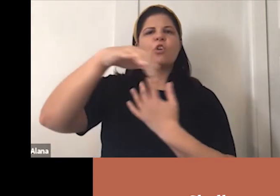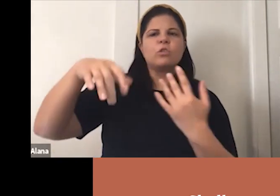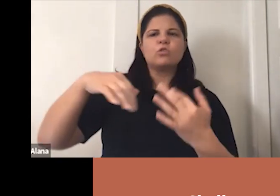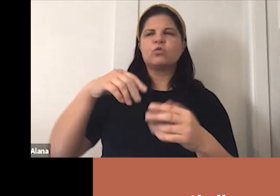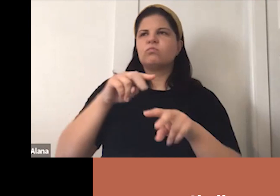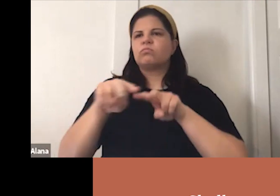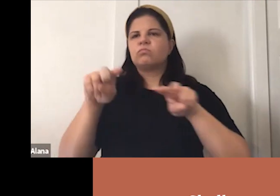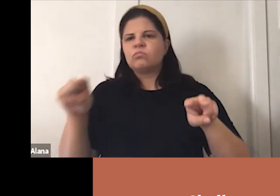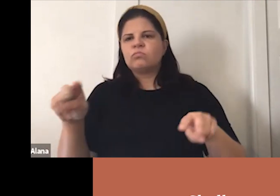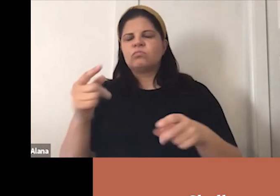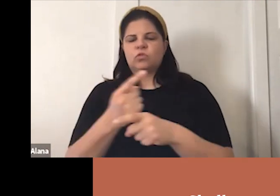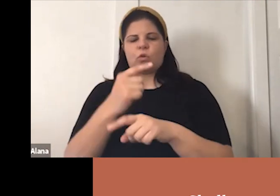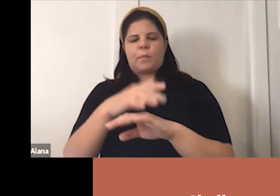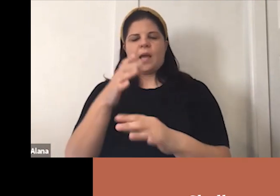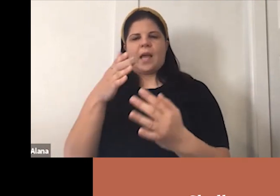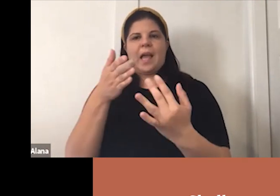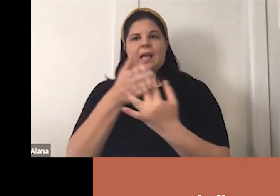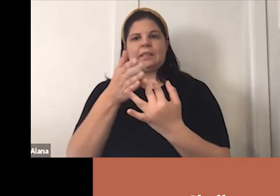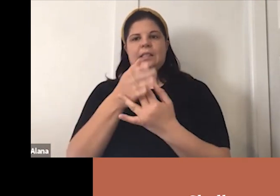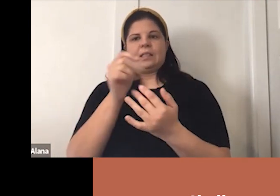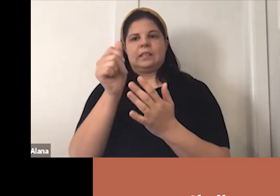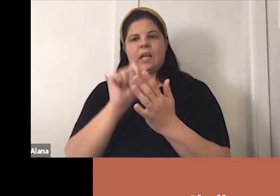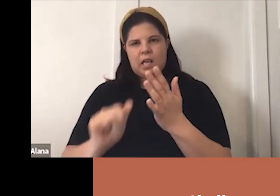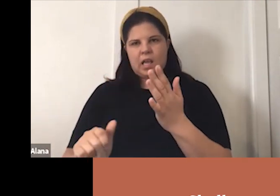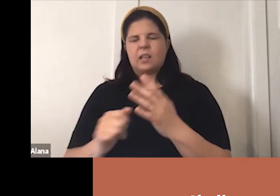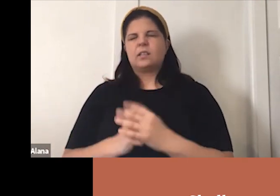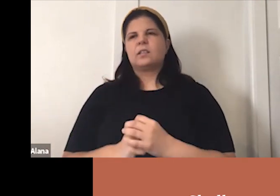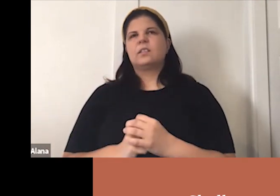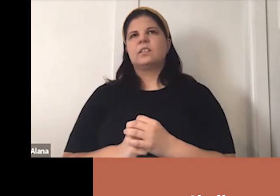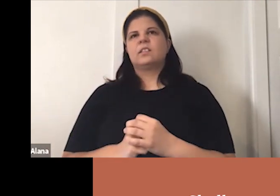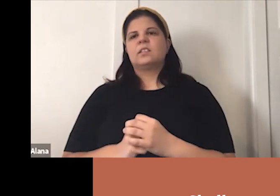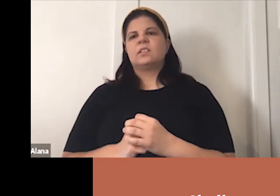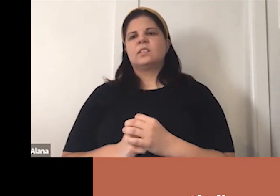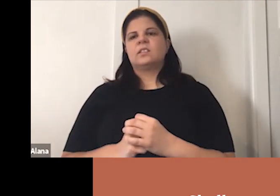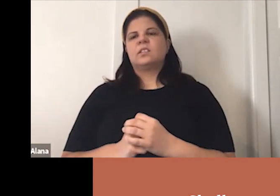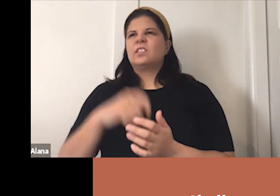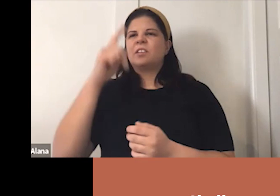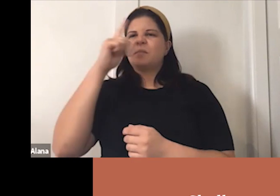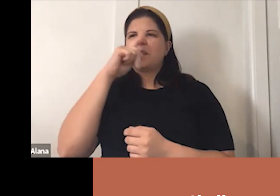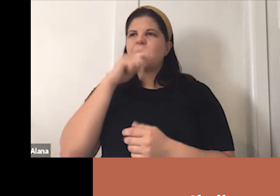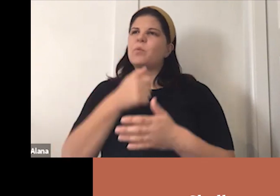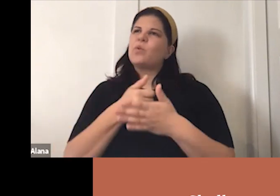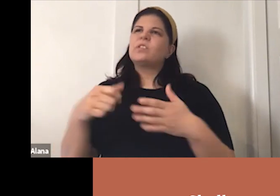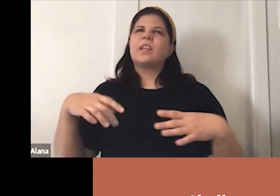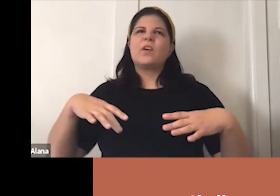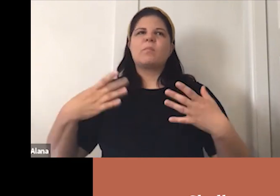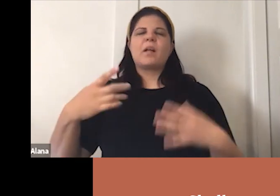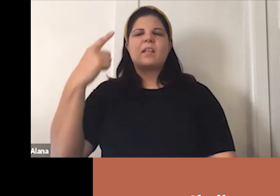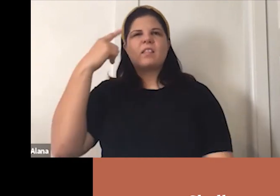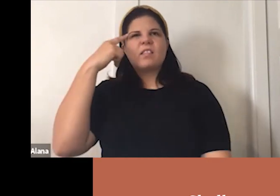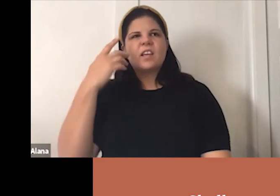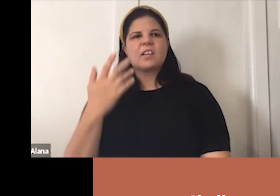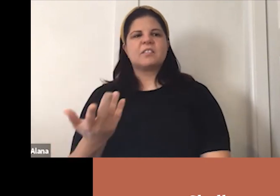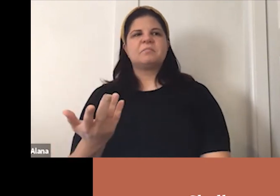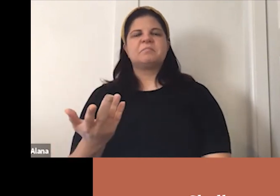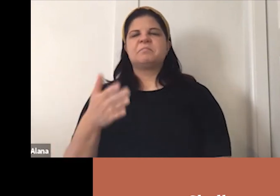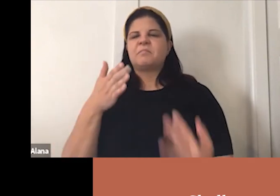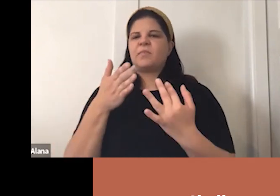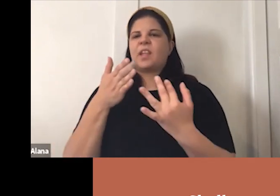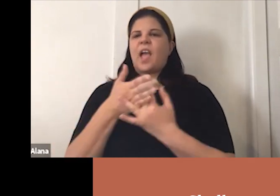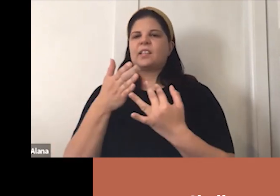talk about access and art, people automatically tend to think about the access of audiences.